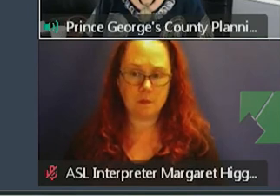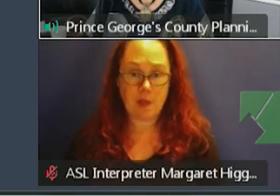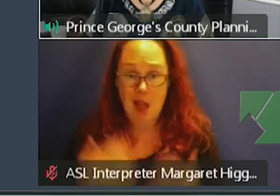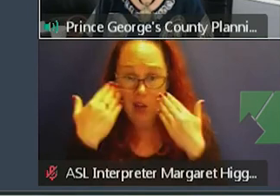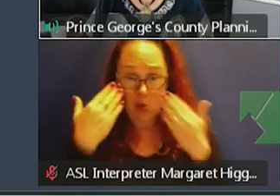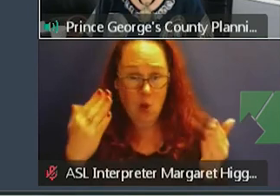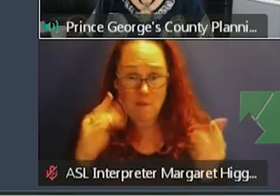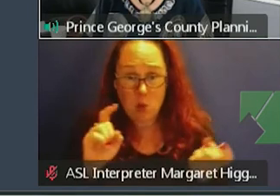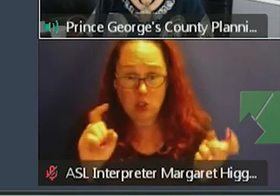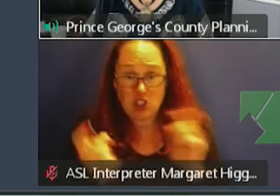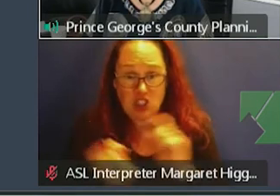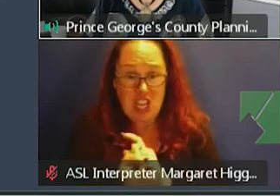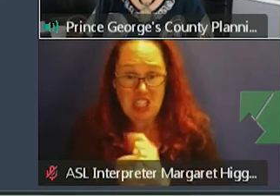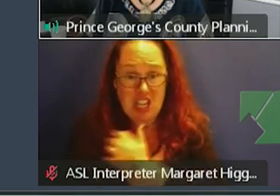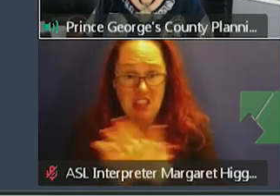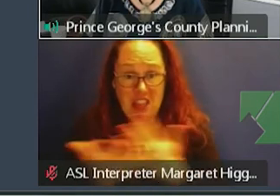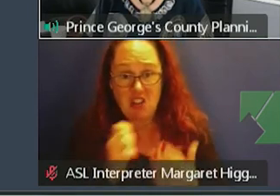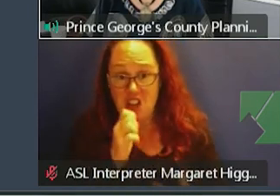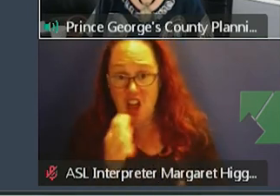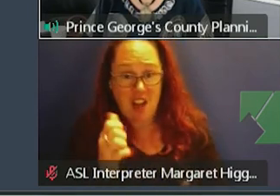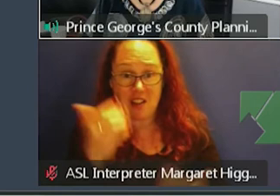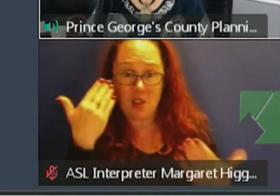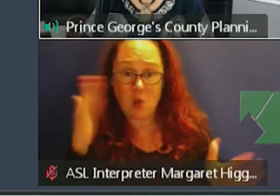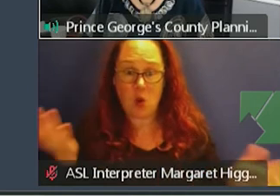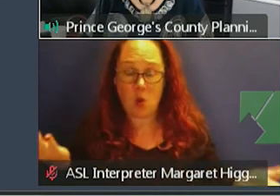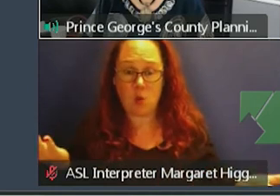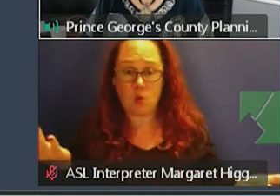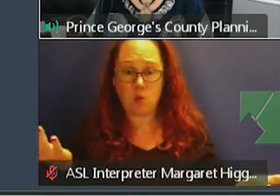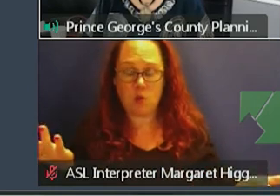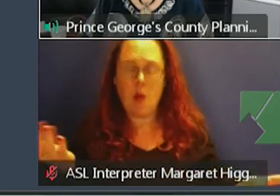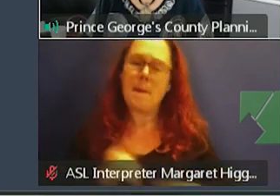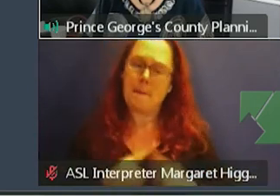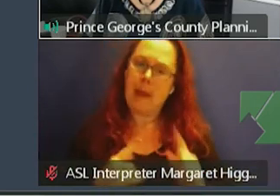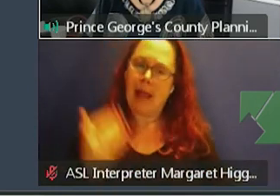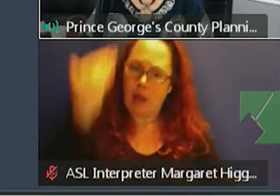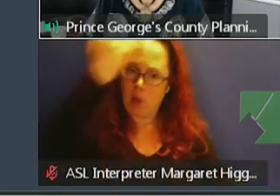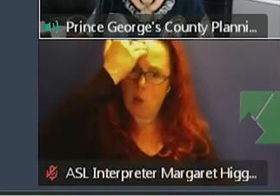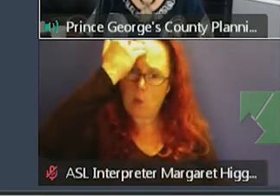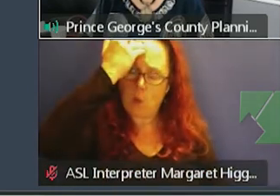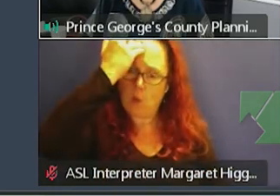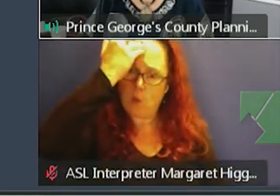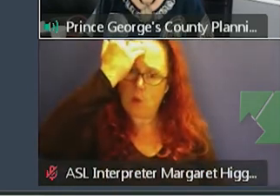But I do think the one thing I do know is that however, this transpired,